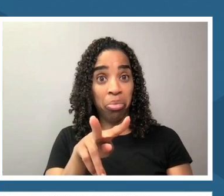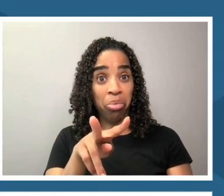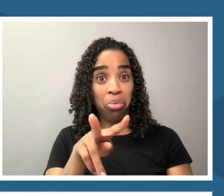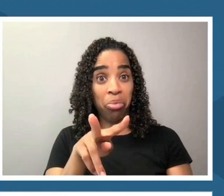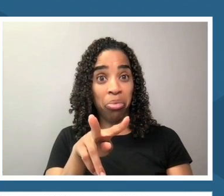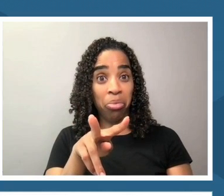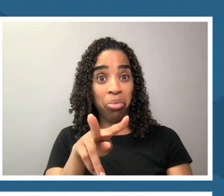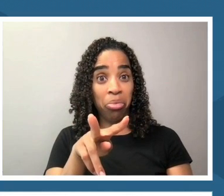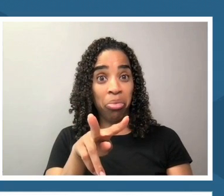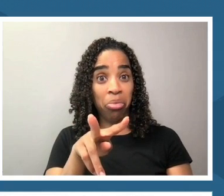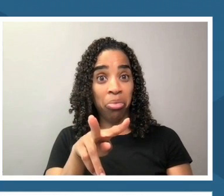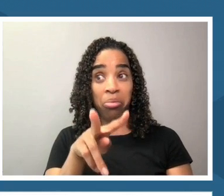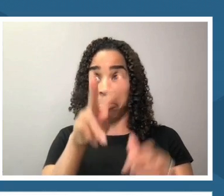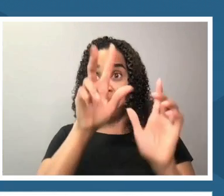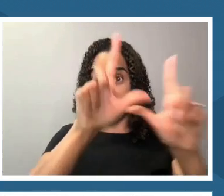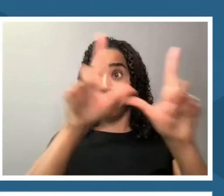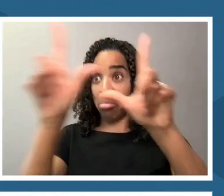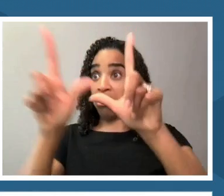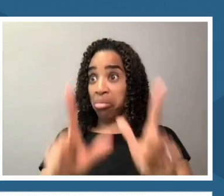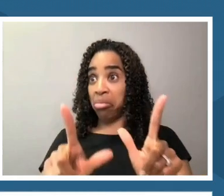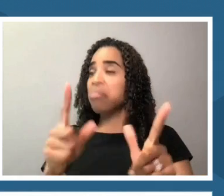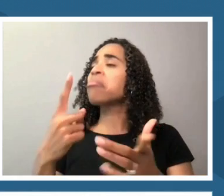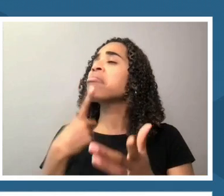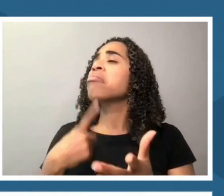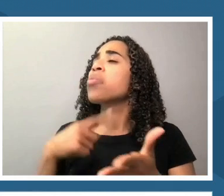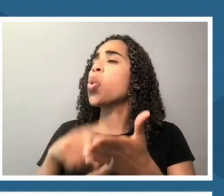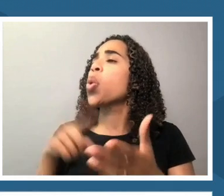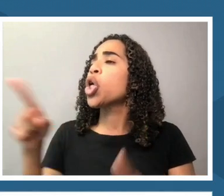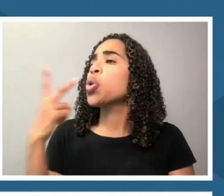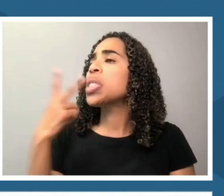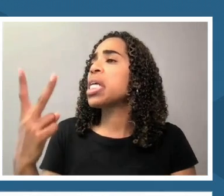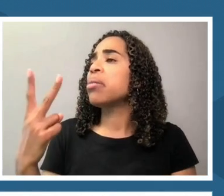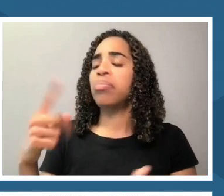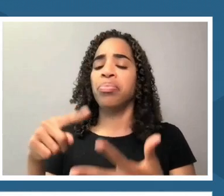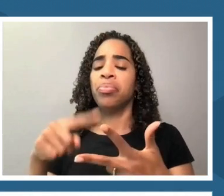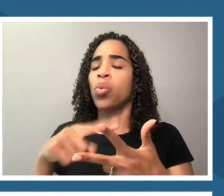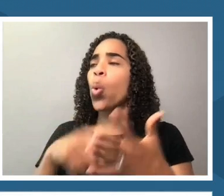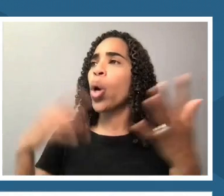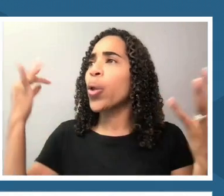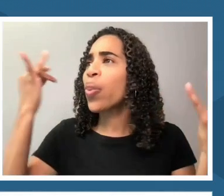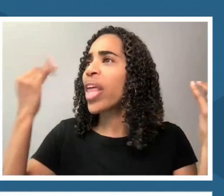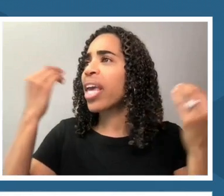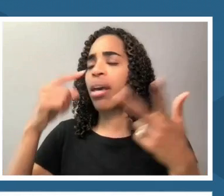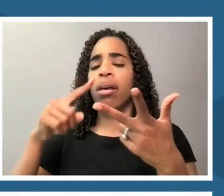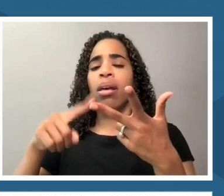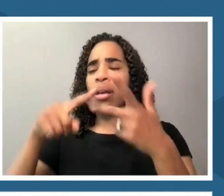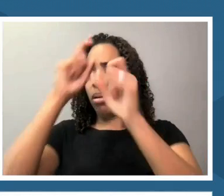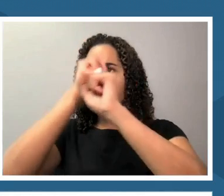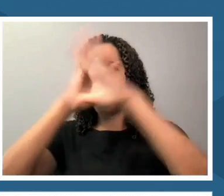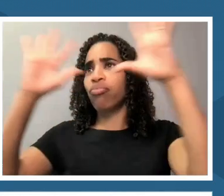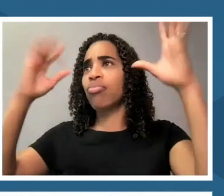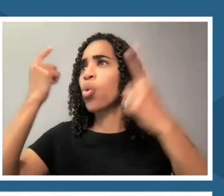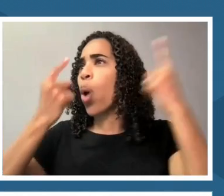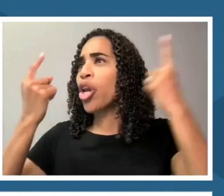here can you tell me what you see think and wonder about these posters